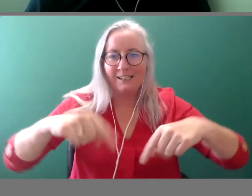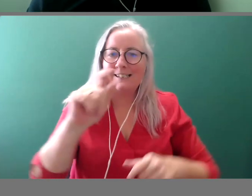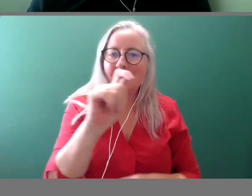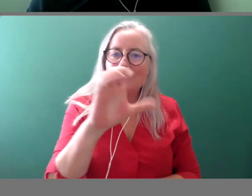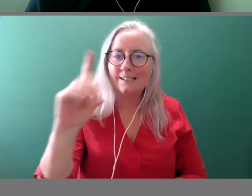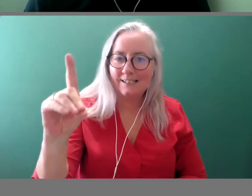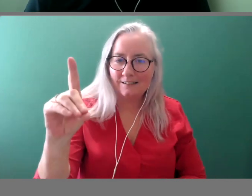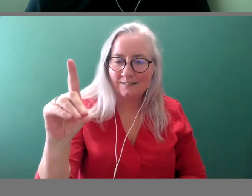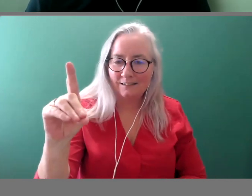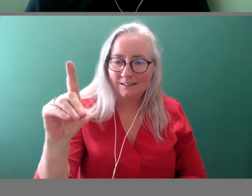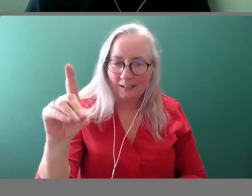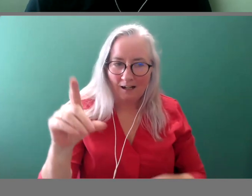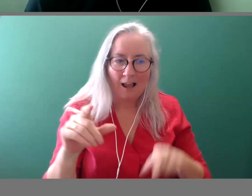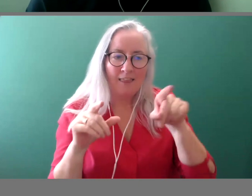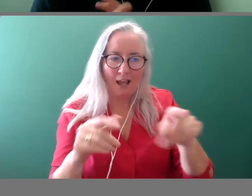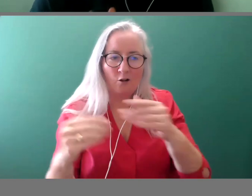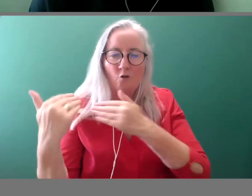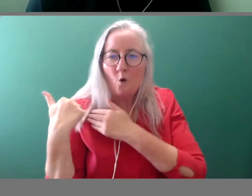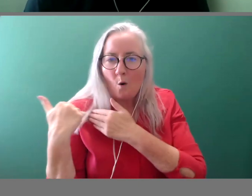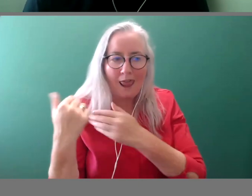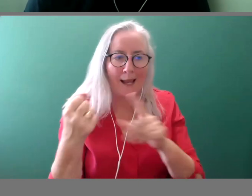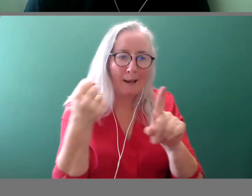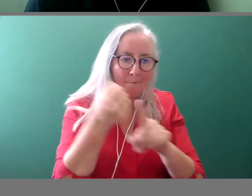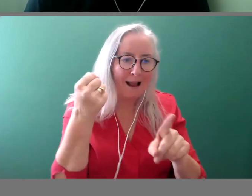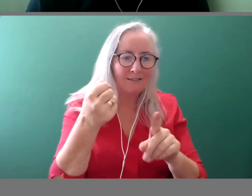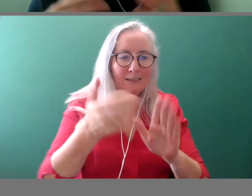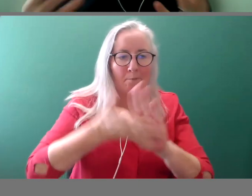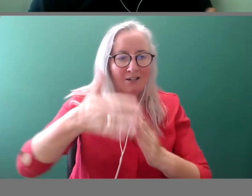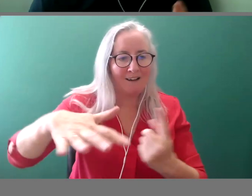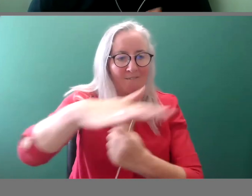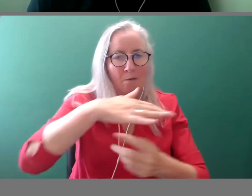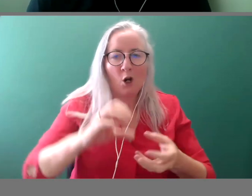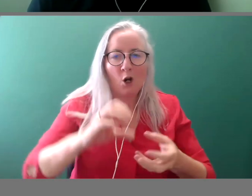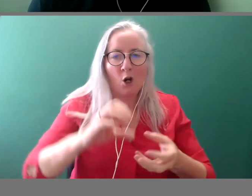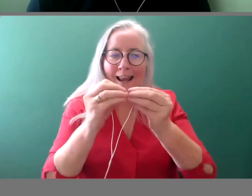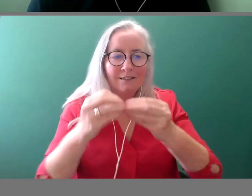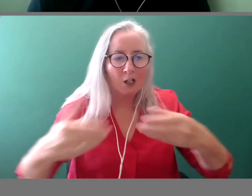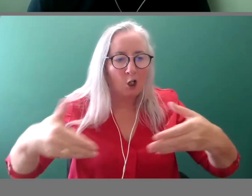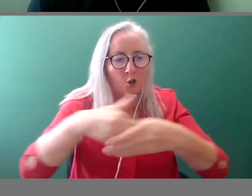much around the role and impact of the built environment and creating inclusive and healthy